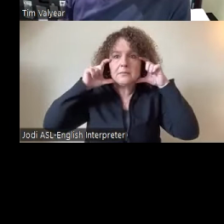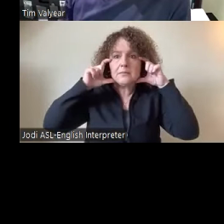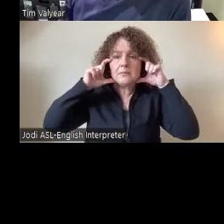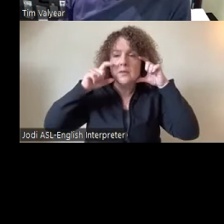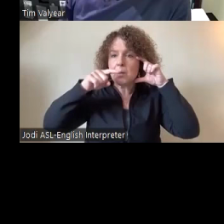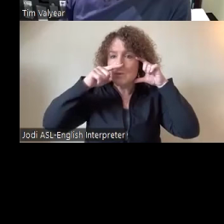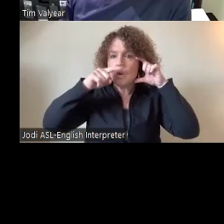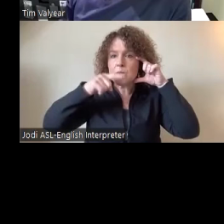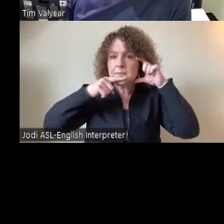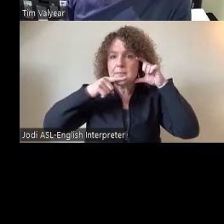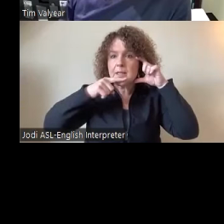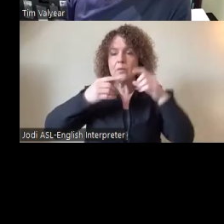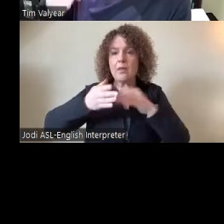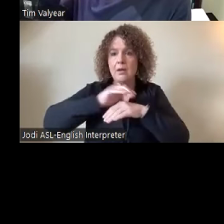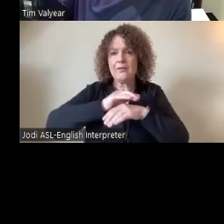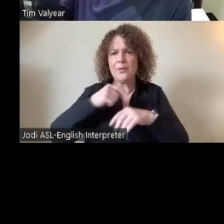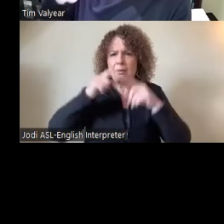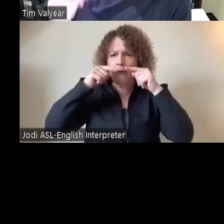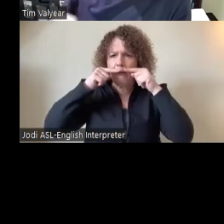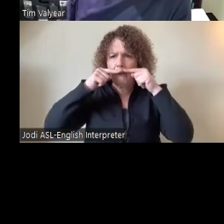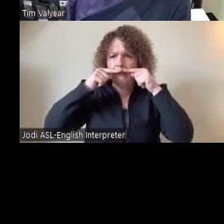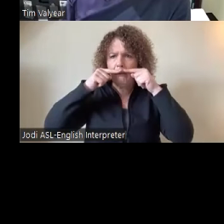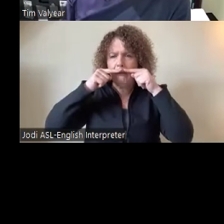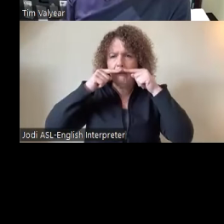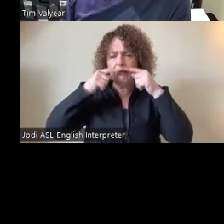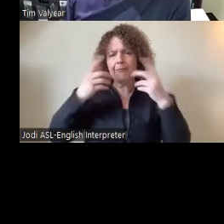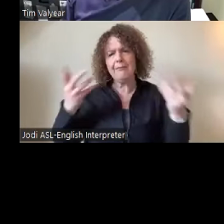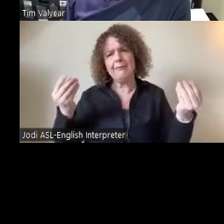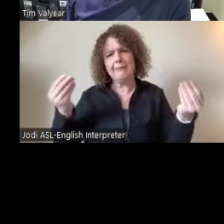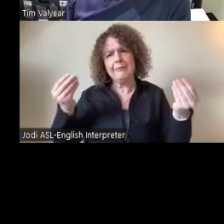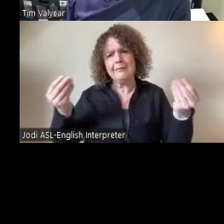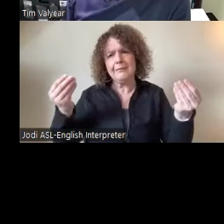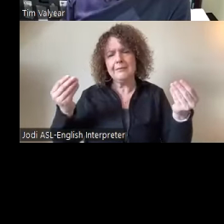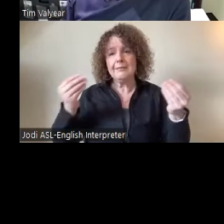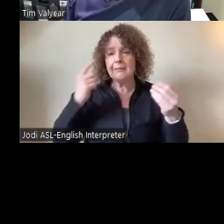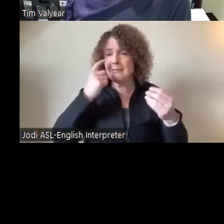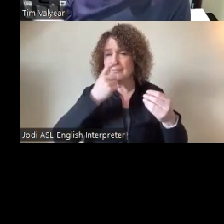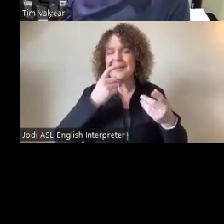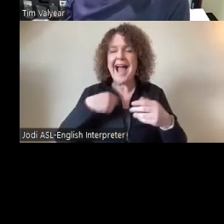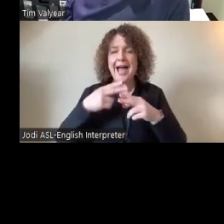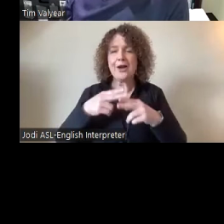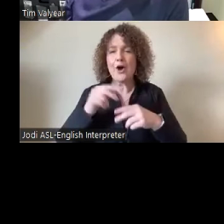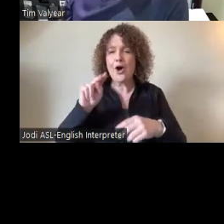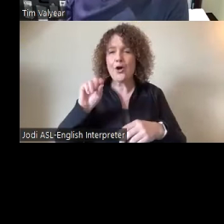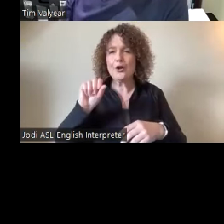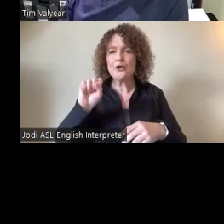protection should be worn to protect the mucus membranes. Disposable masks need to cover your nose and your mouth